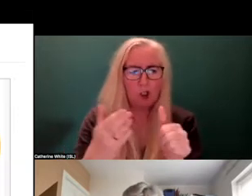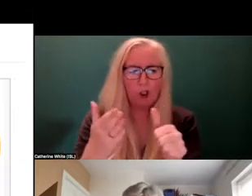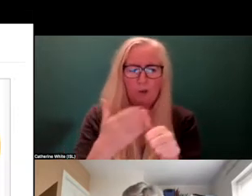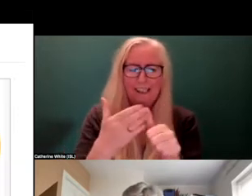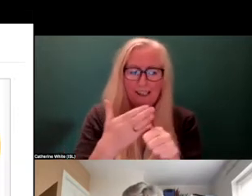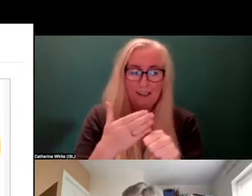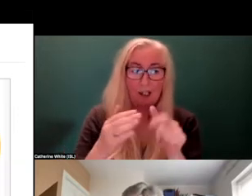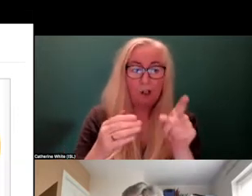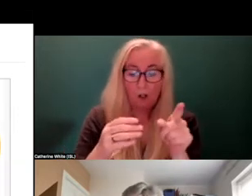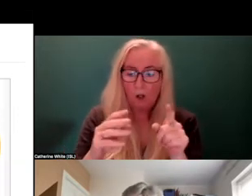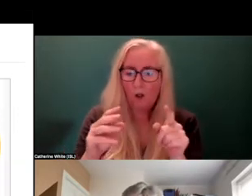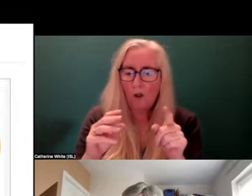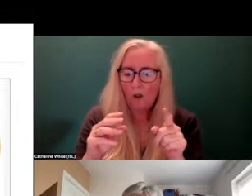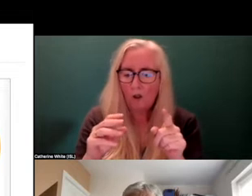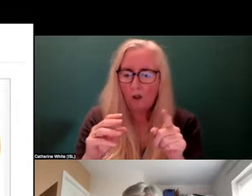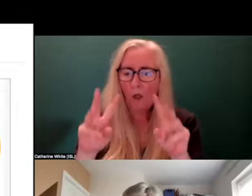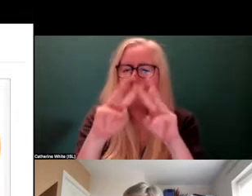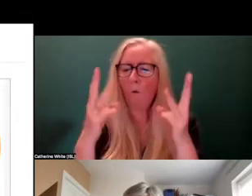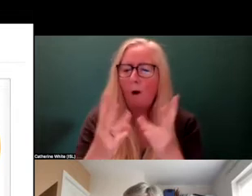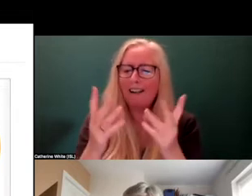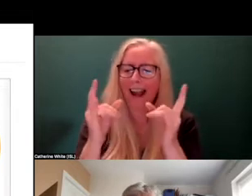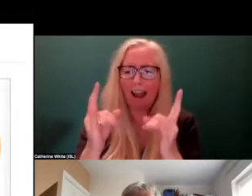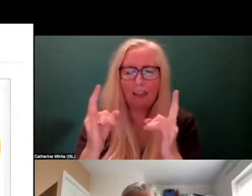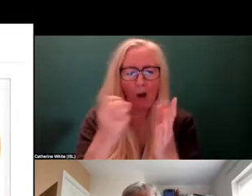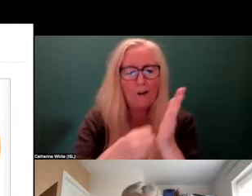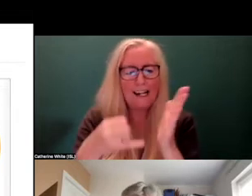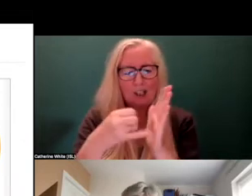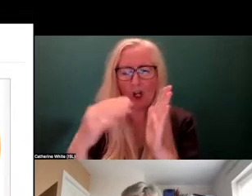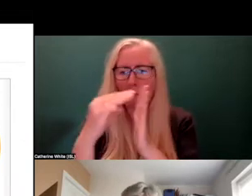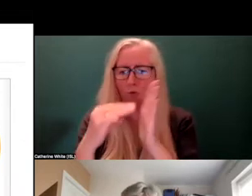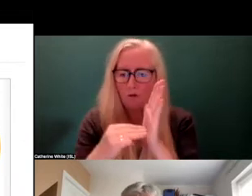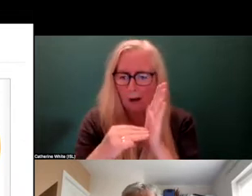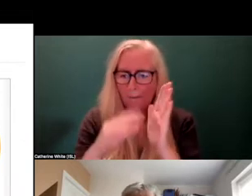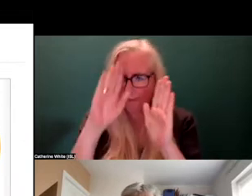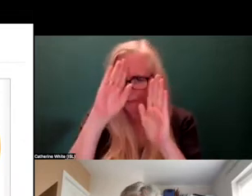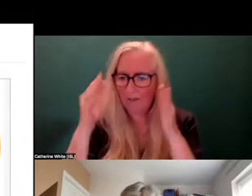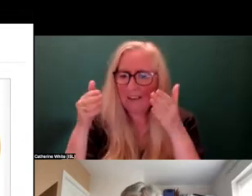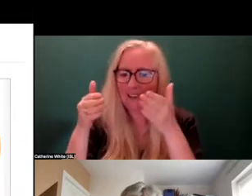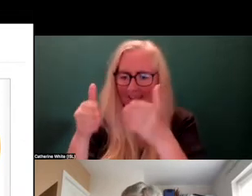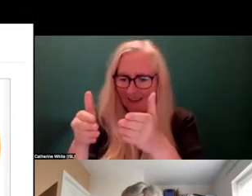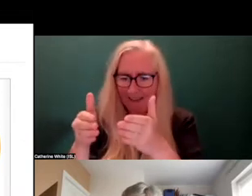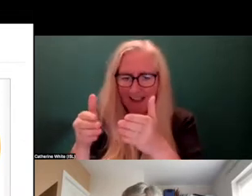The original World Health Organisation programme was very much conceived as